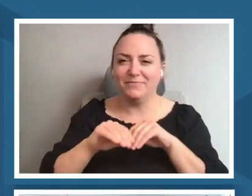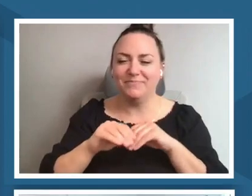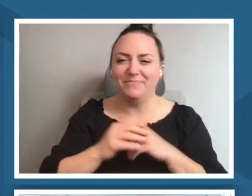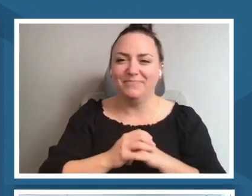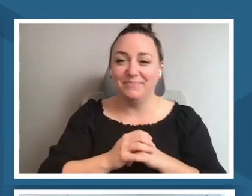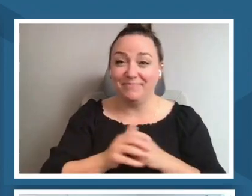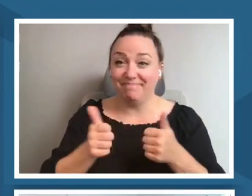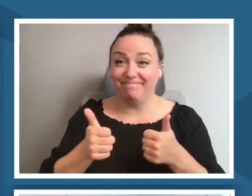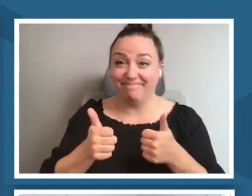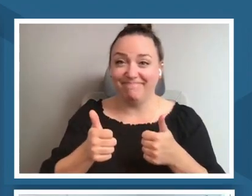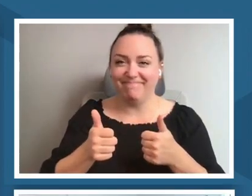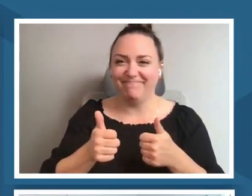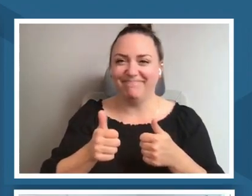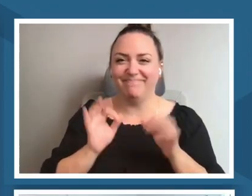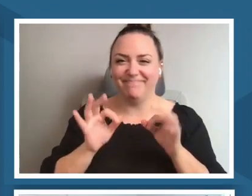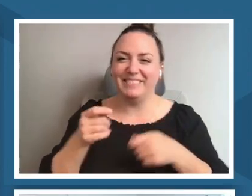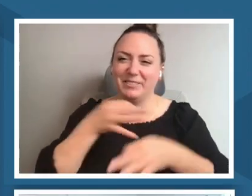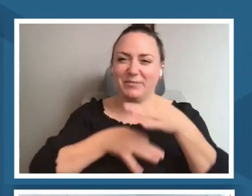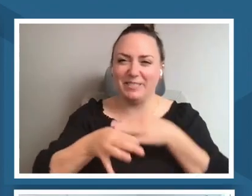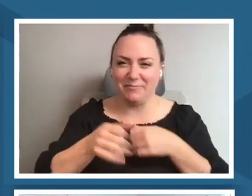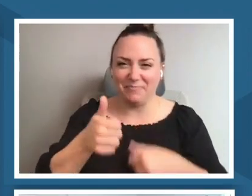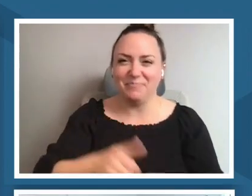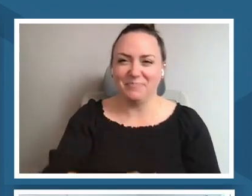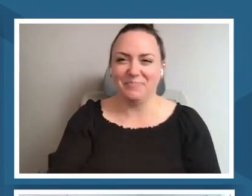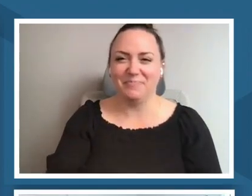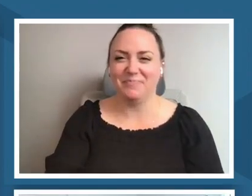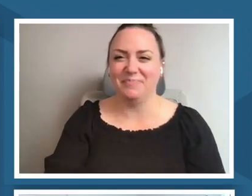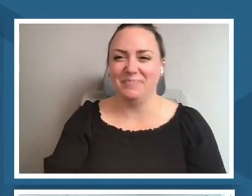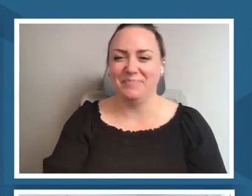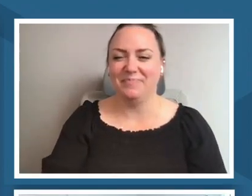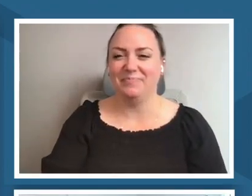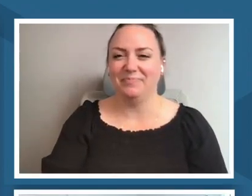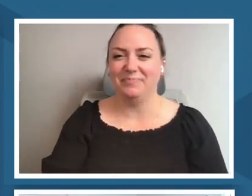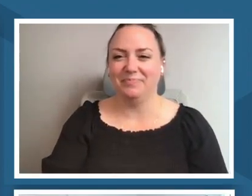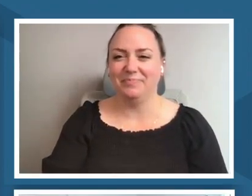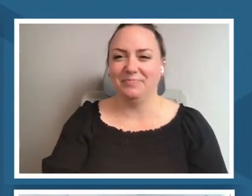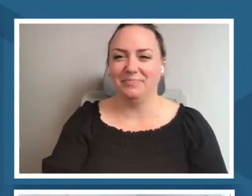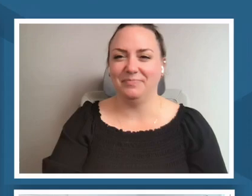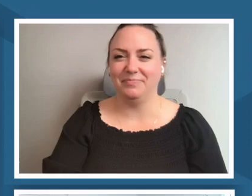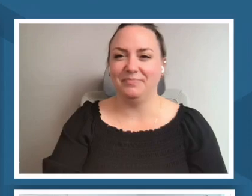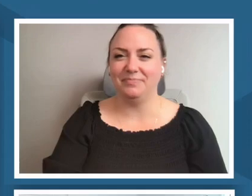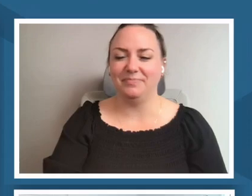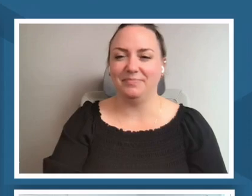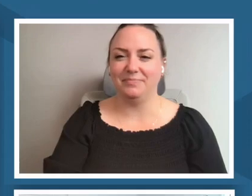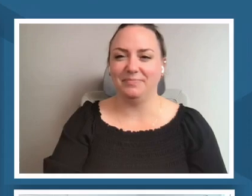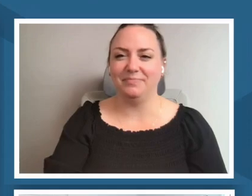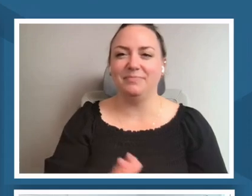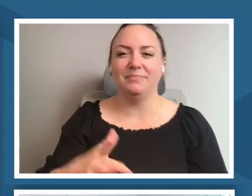and we're going to feel